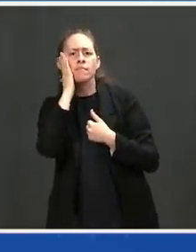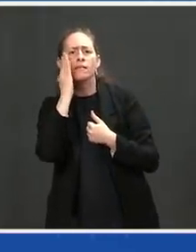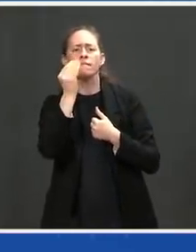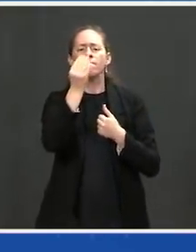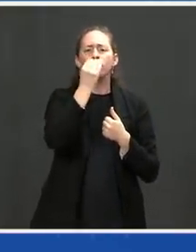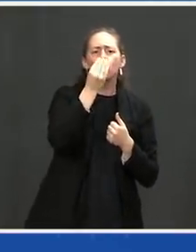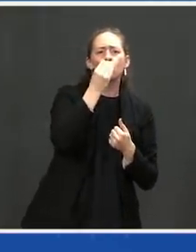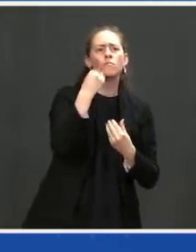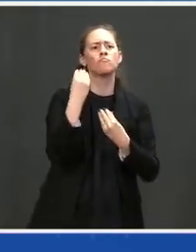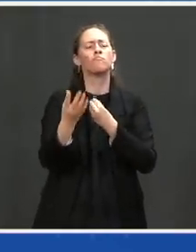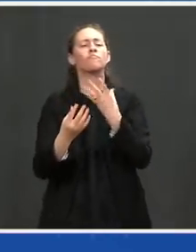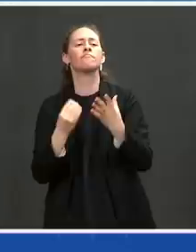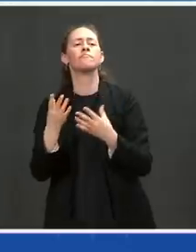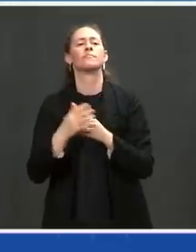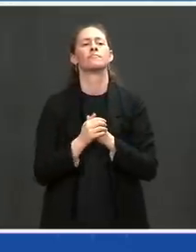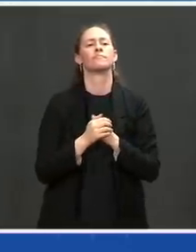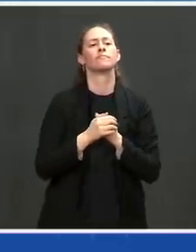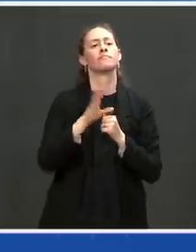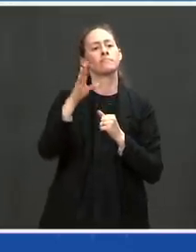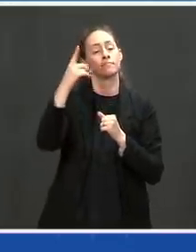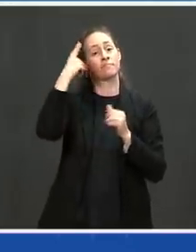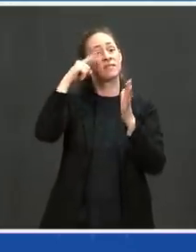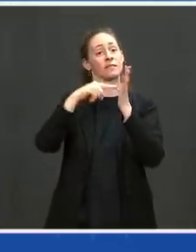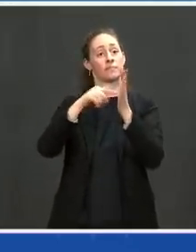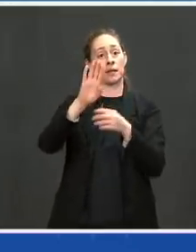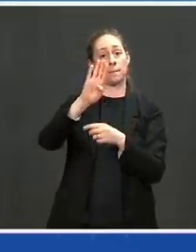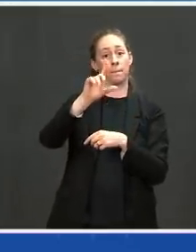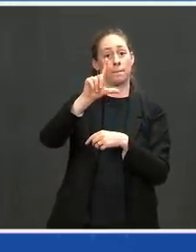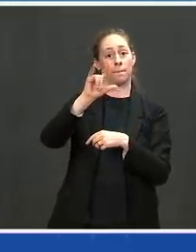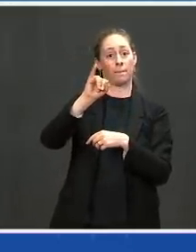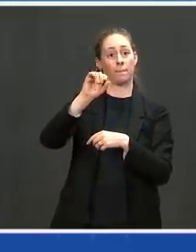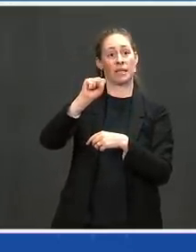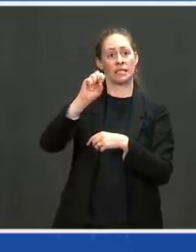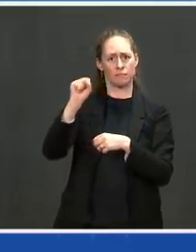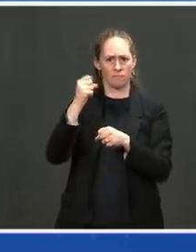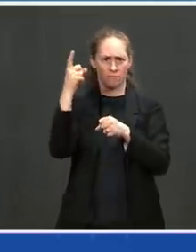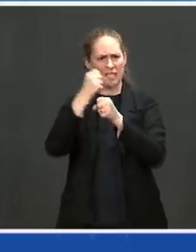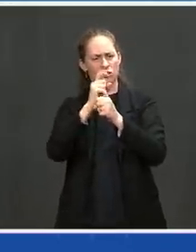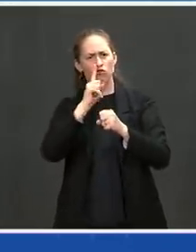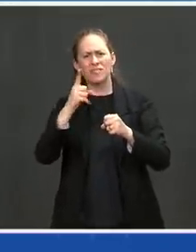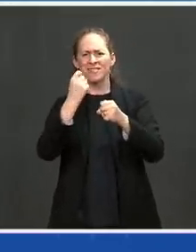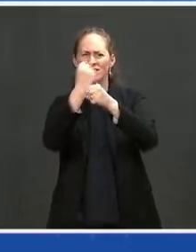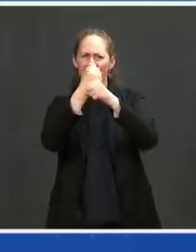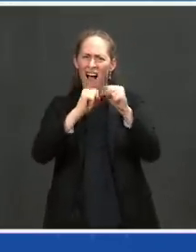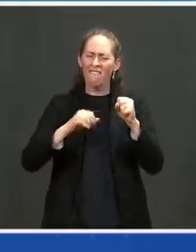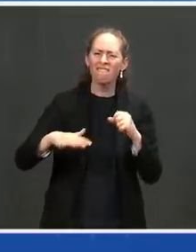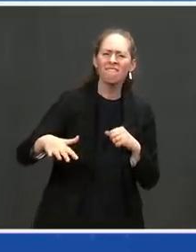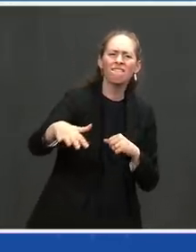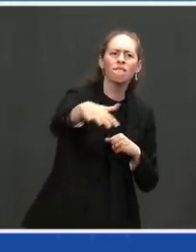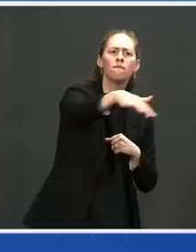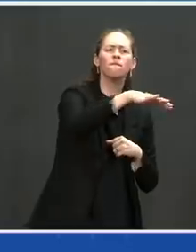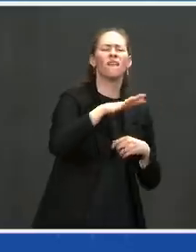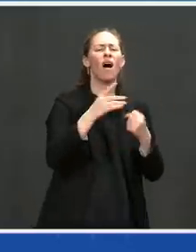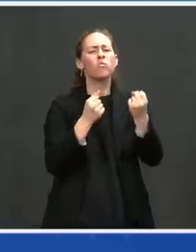to get them safely in a place where they can be taken care of while their fate is determined.